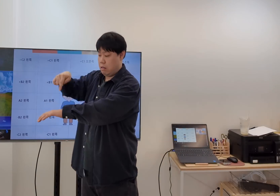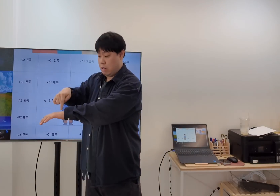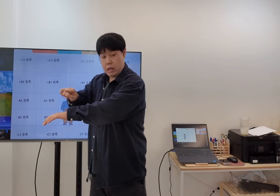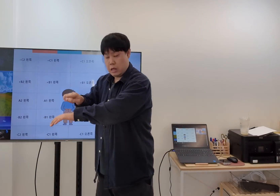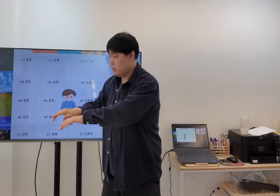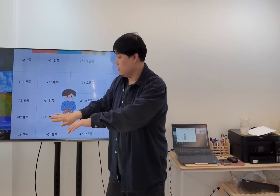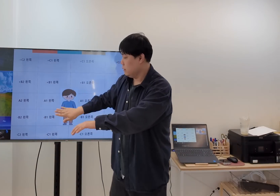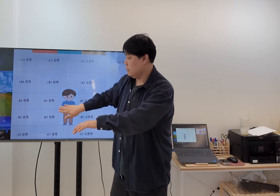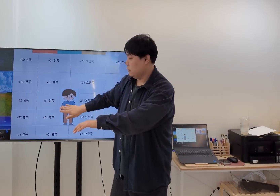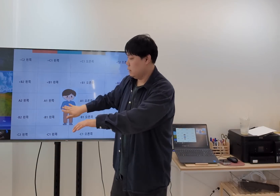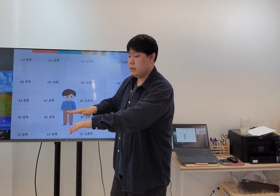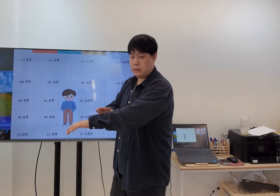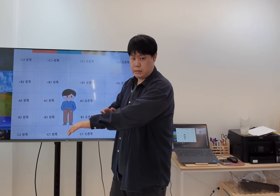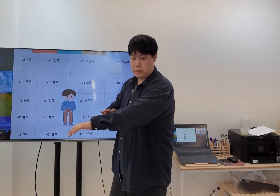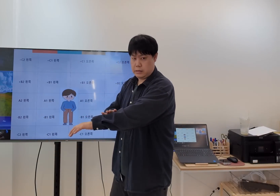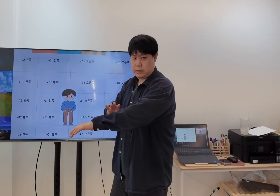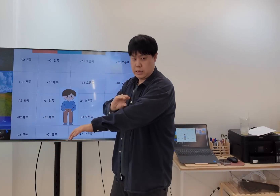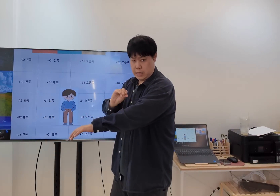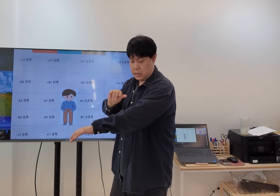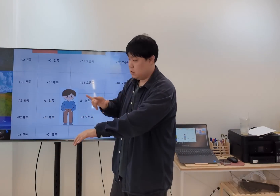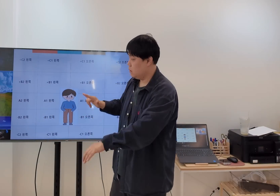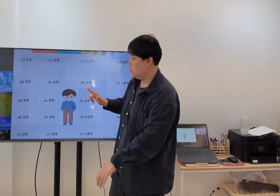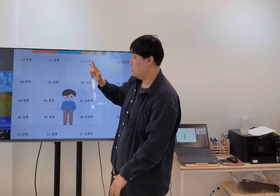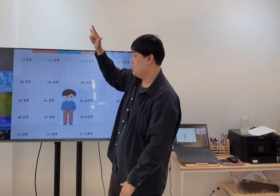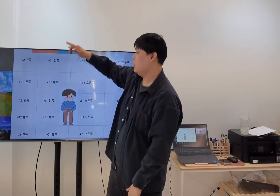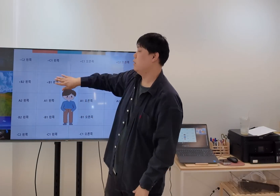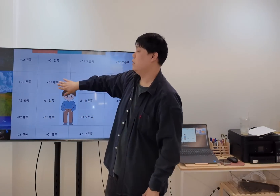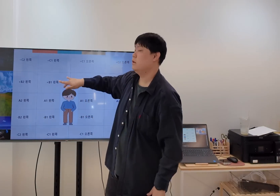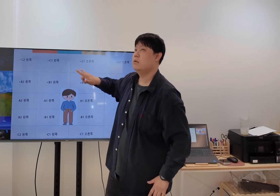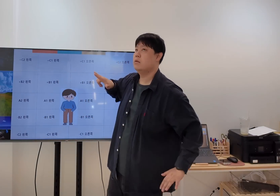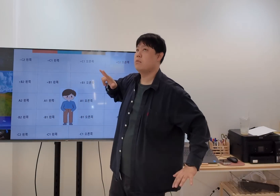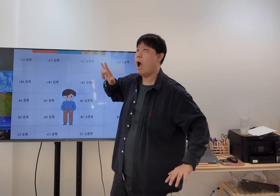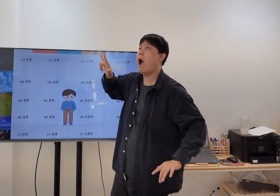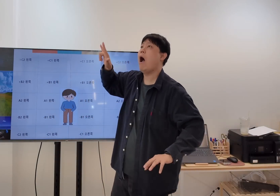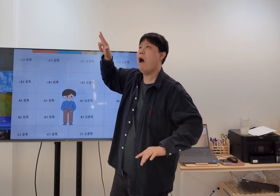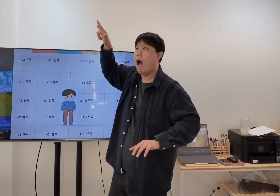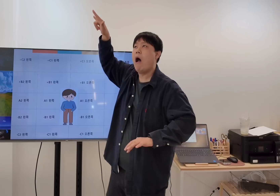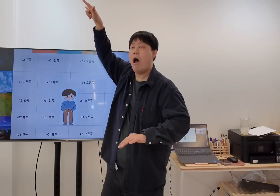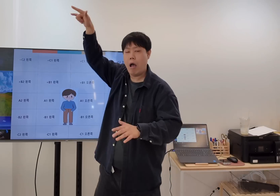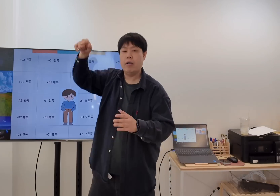Pay attention to the position of teacher’s hands.